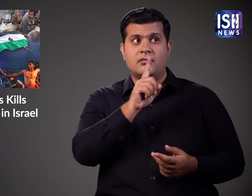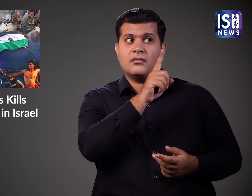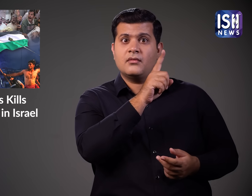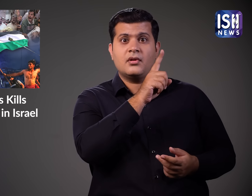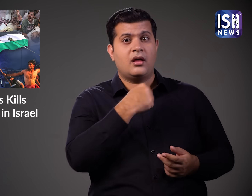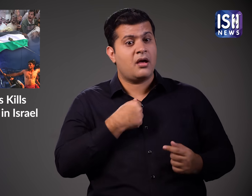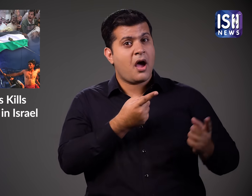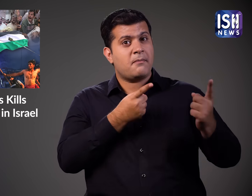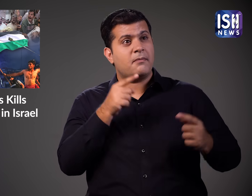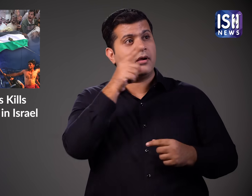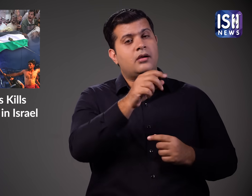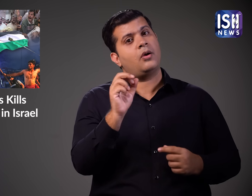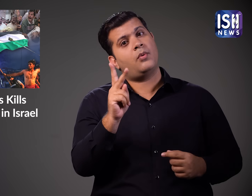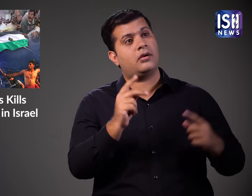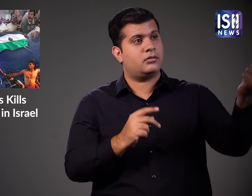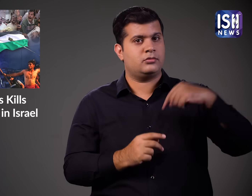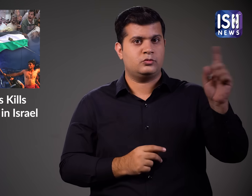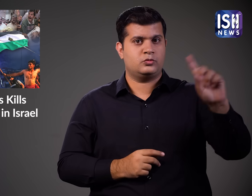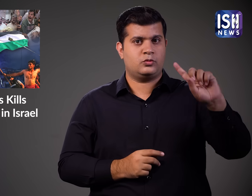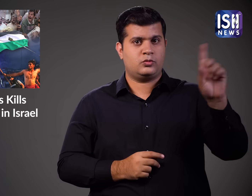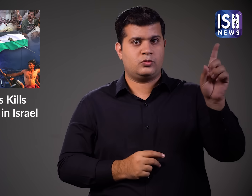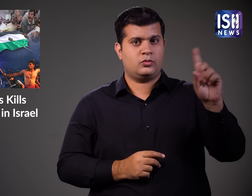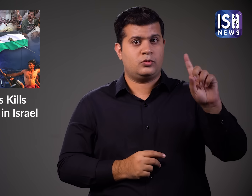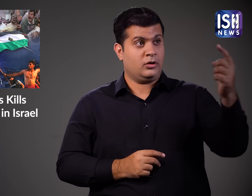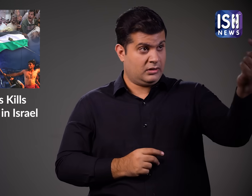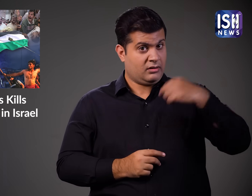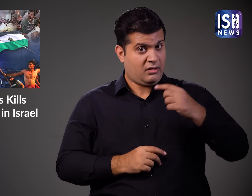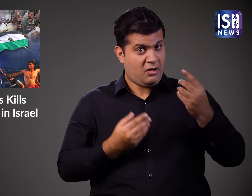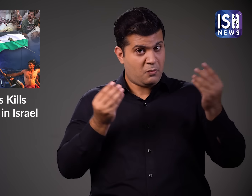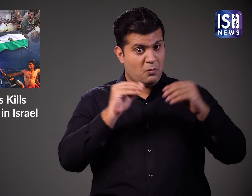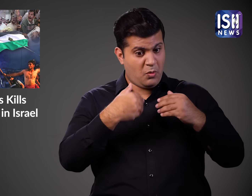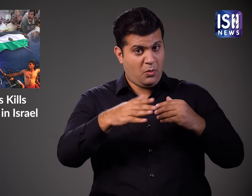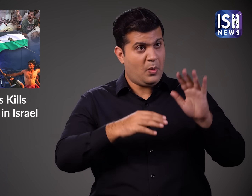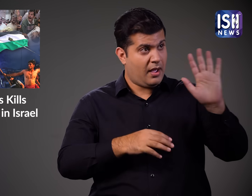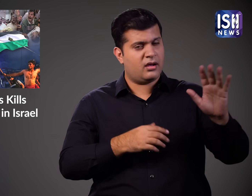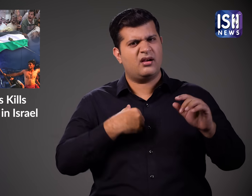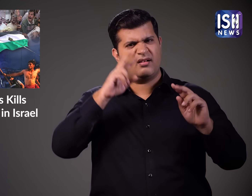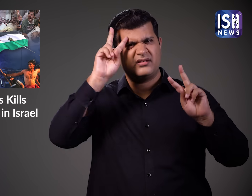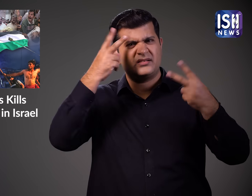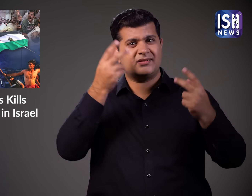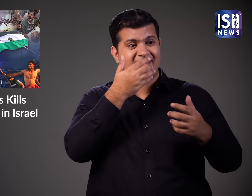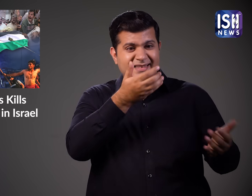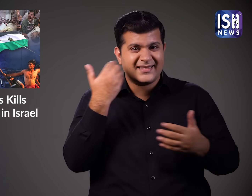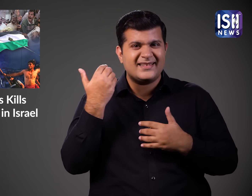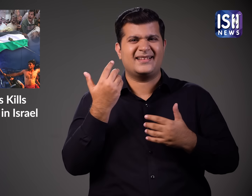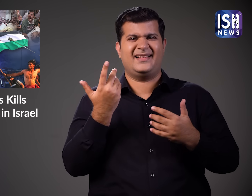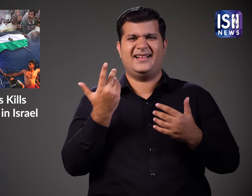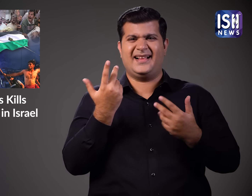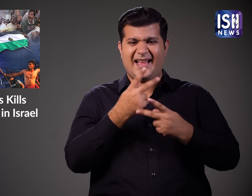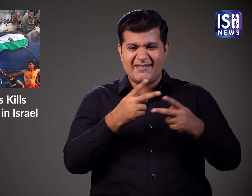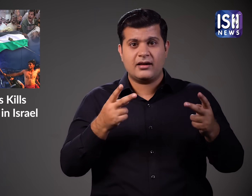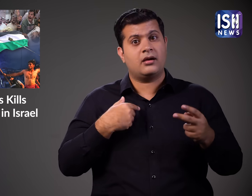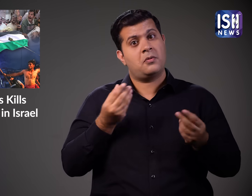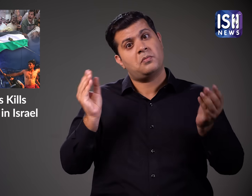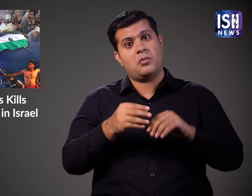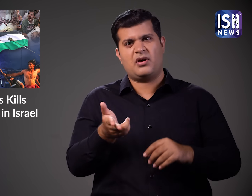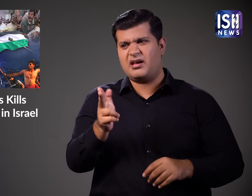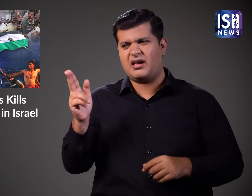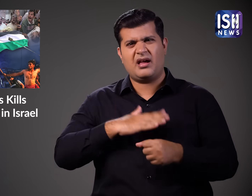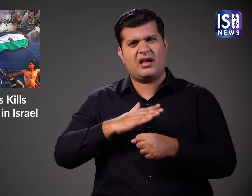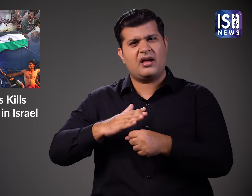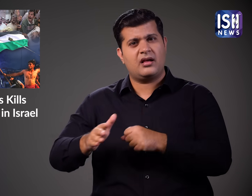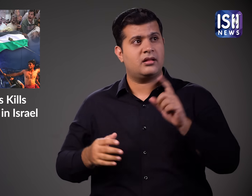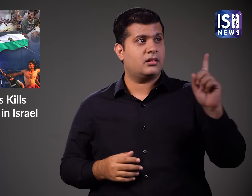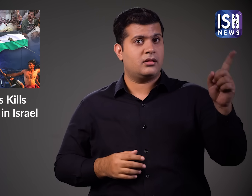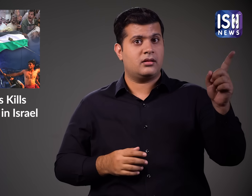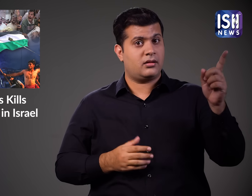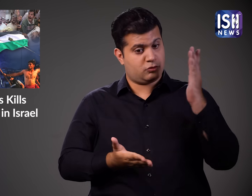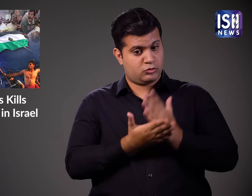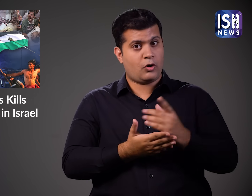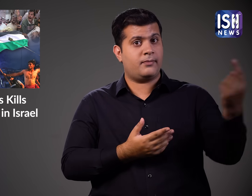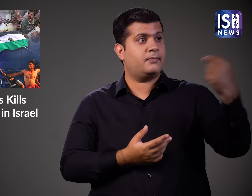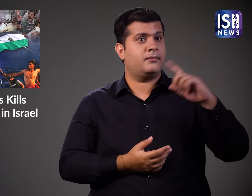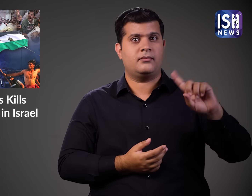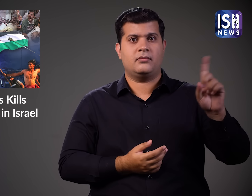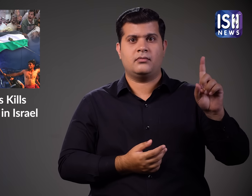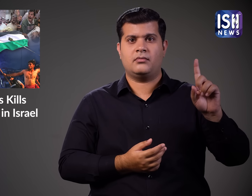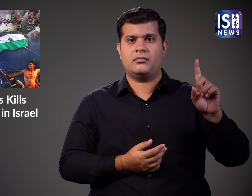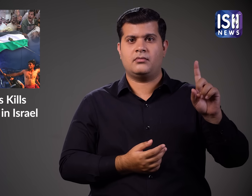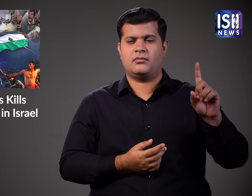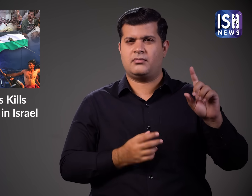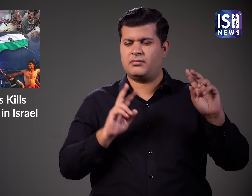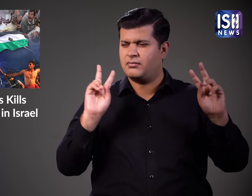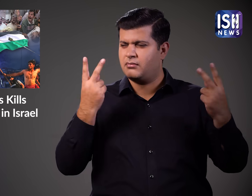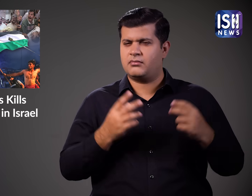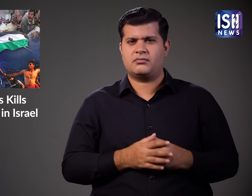Hamas warned Israel that if their sites are attacked any further, they will start killing the hostages.